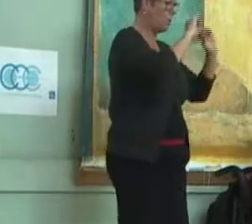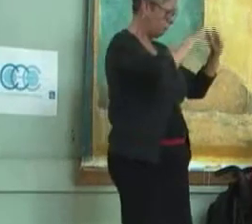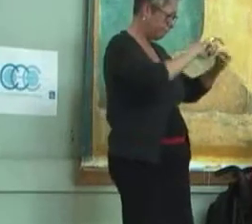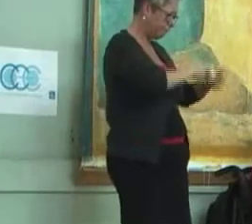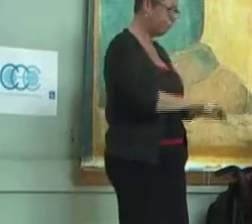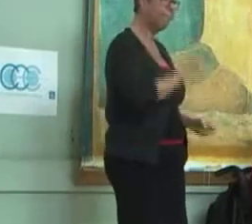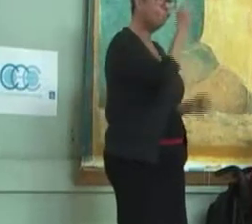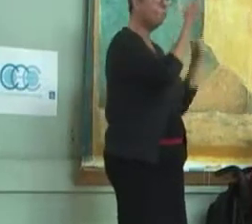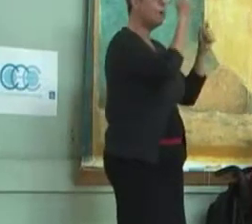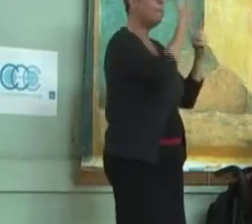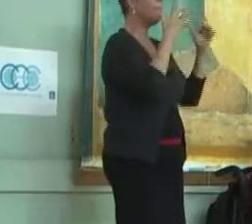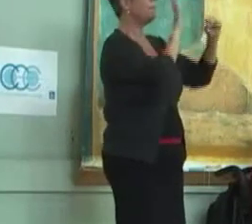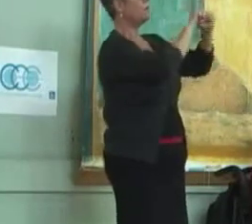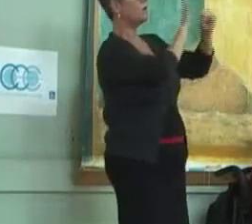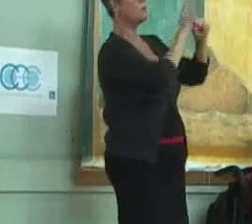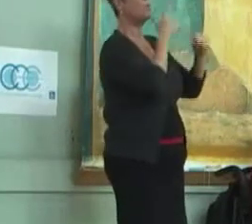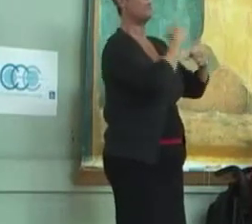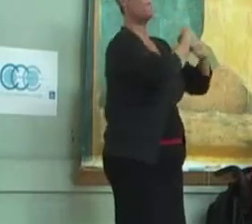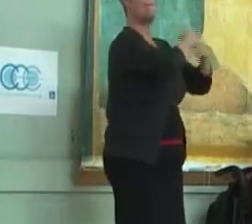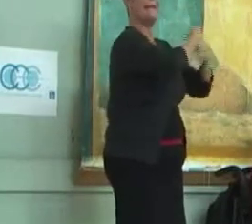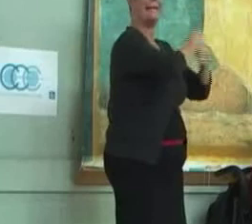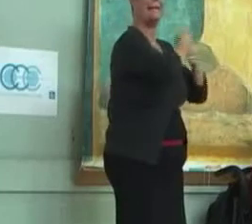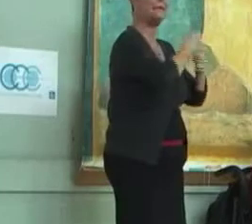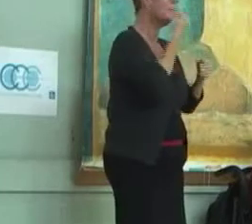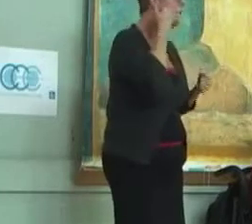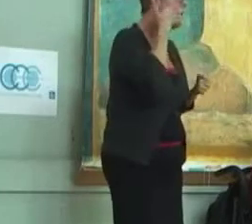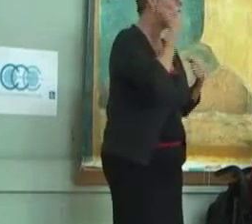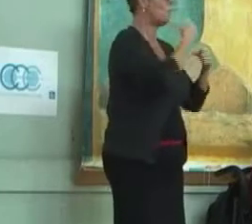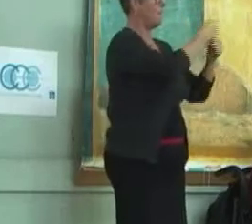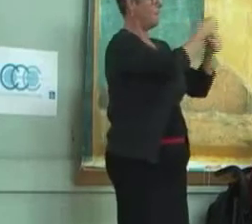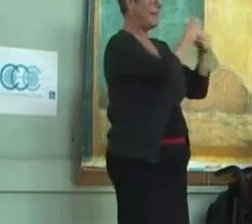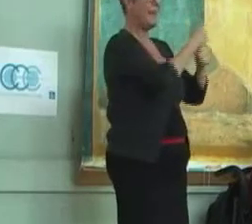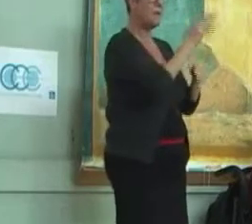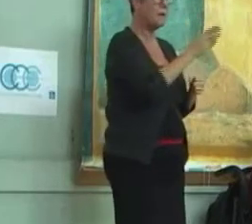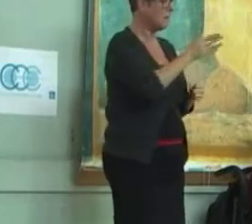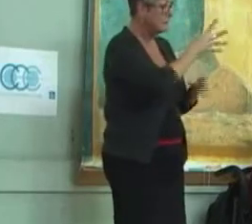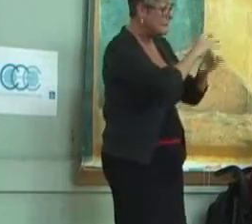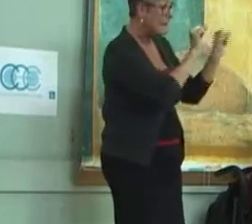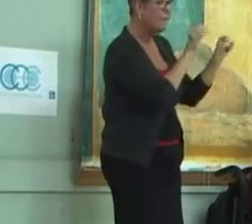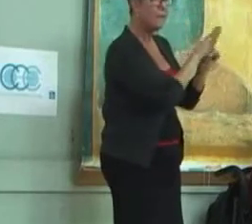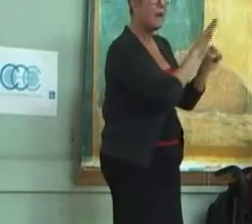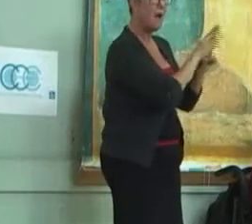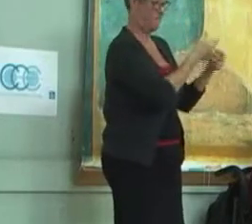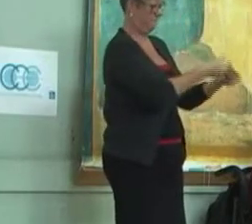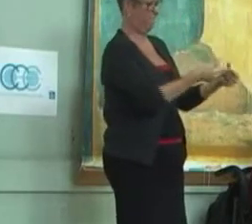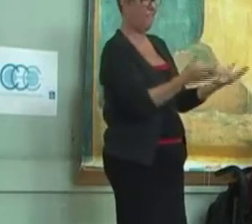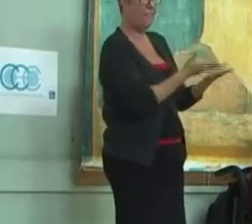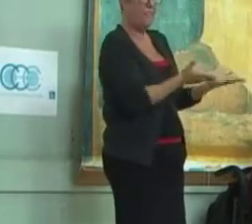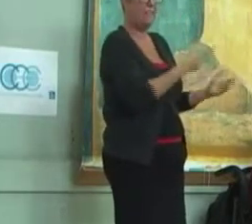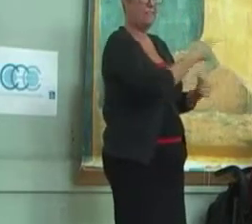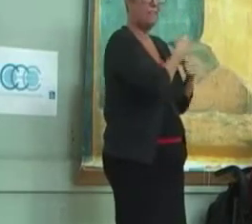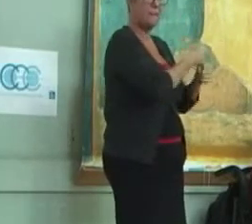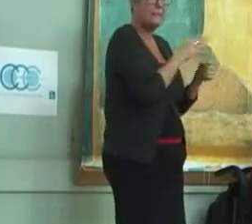perhaps on the manufacturers, in order to ensure they have safer product while providing the service which all of us pining for.